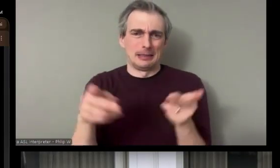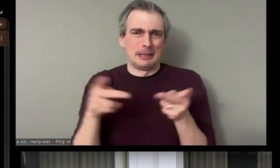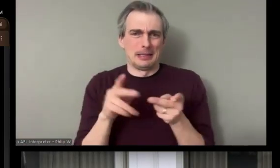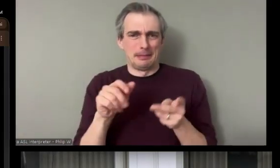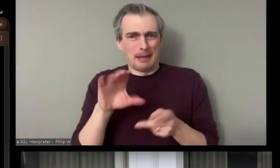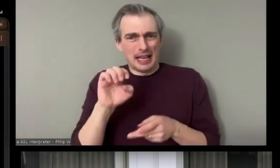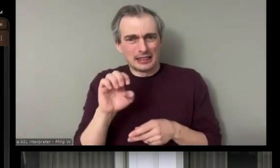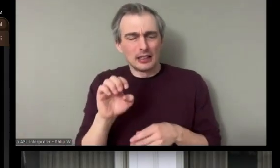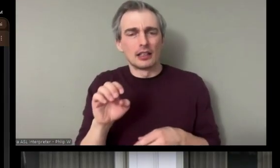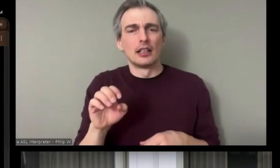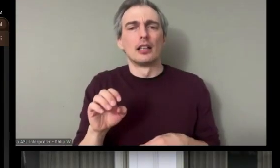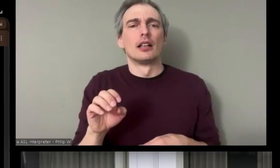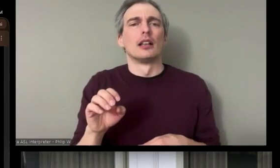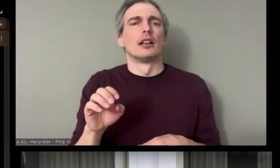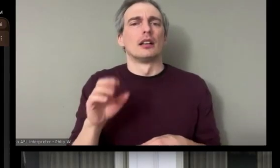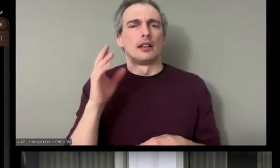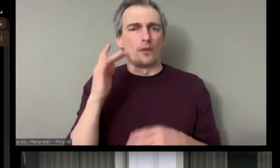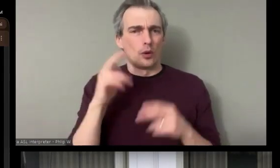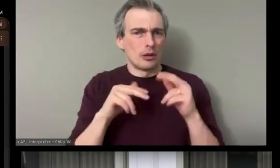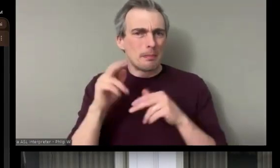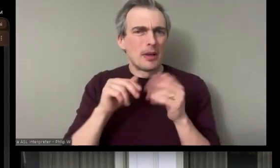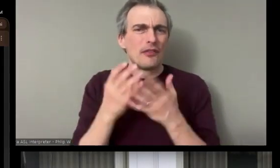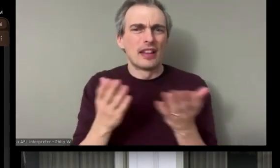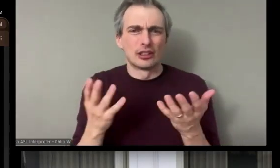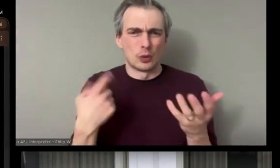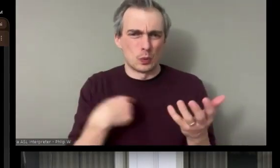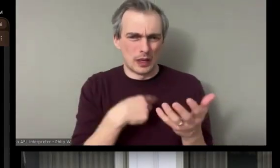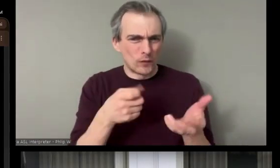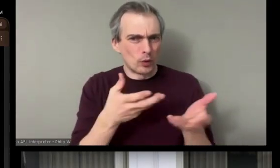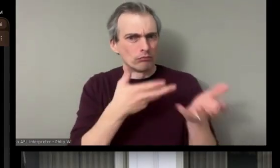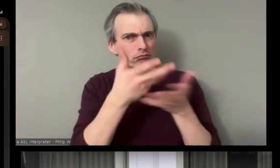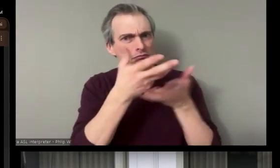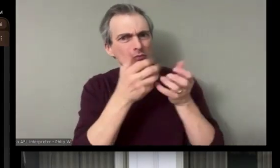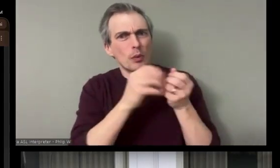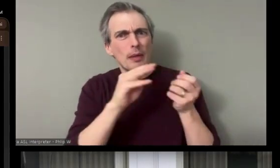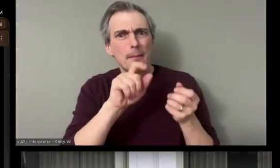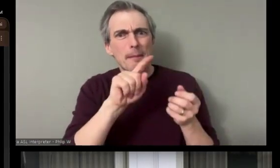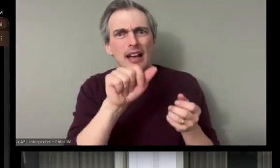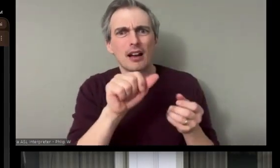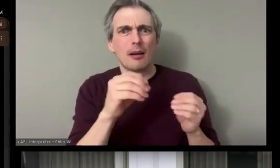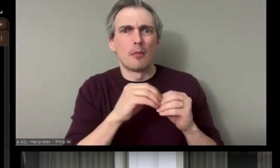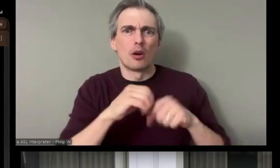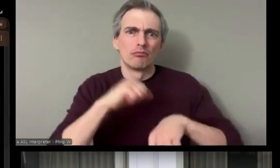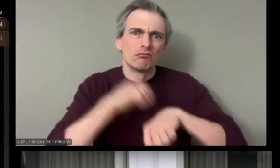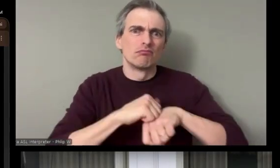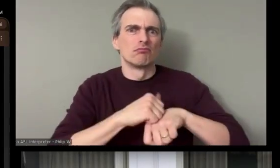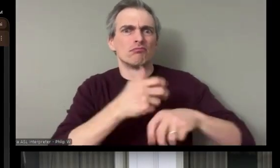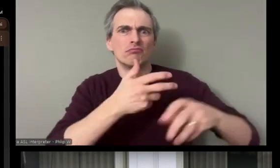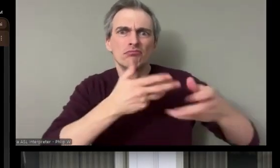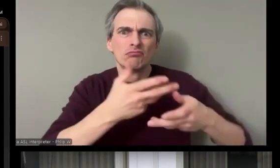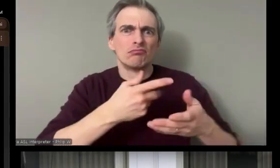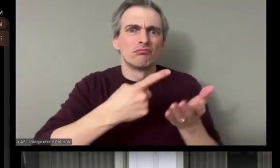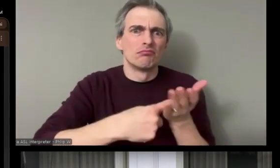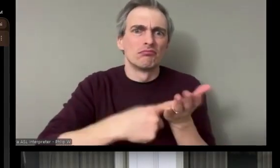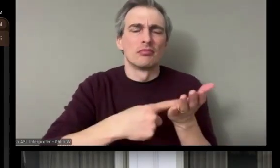people more concretely about... These are things we need as developers. You know, this is my experience of doing it.